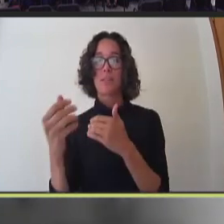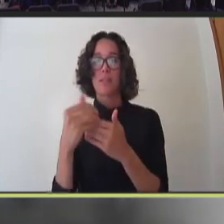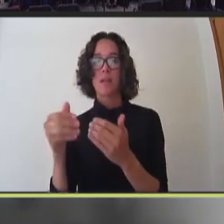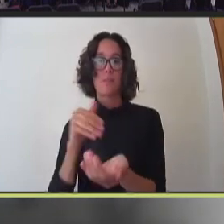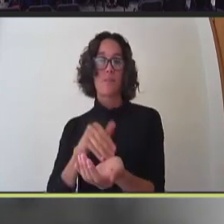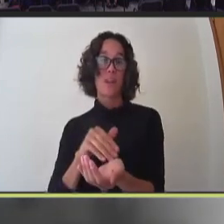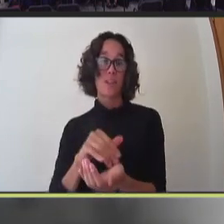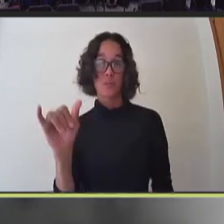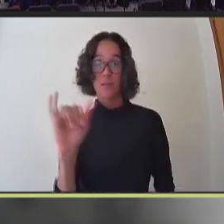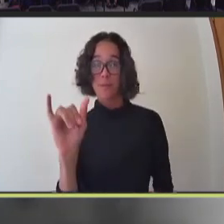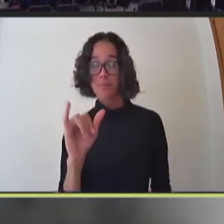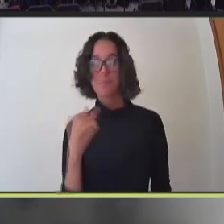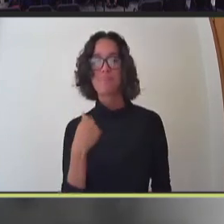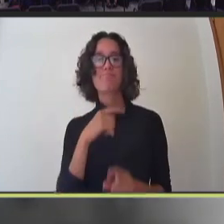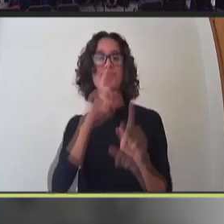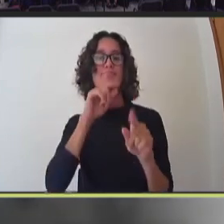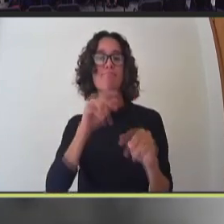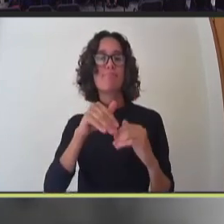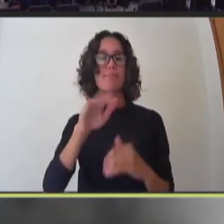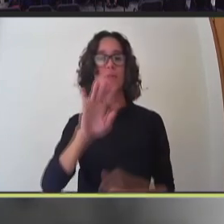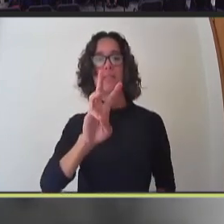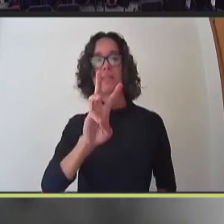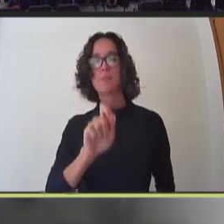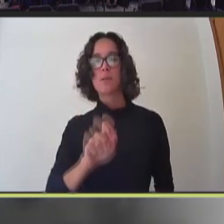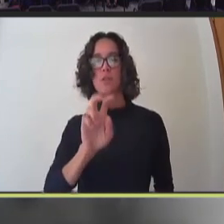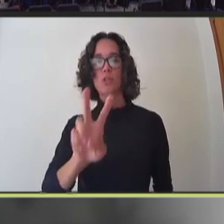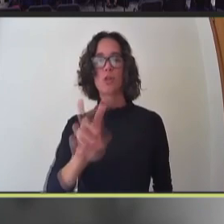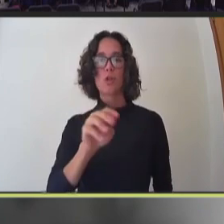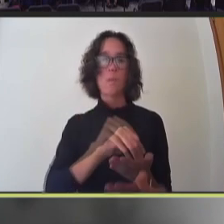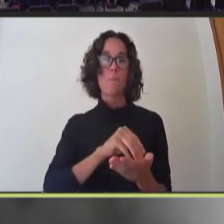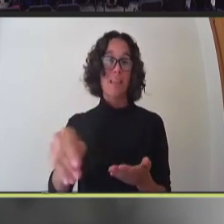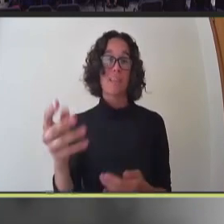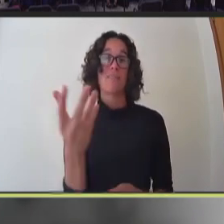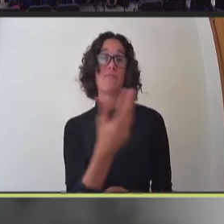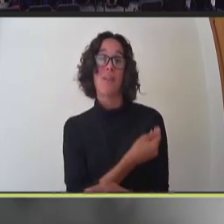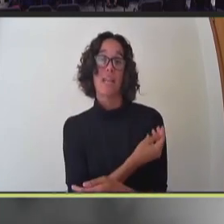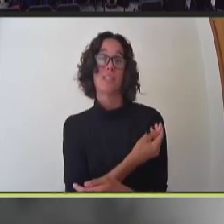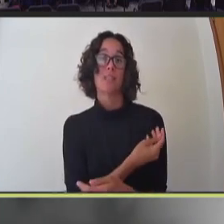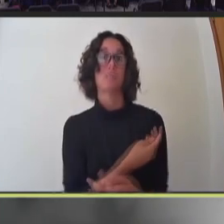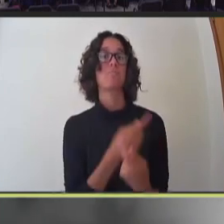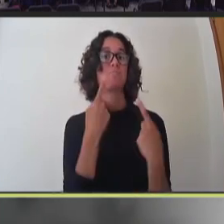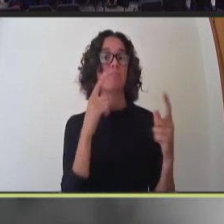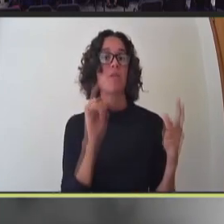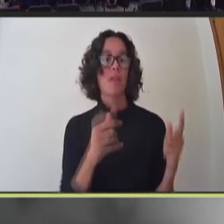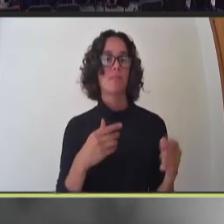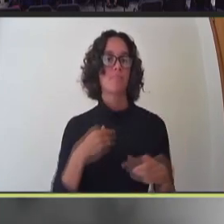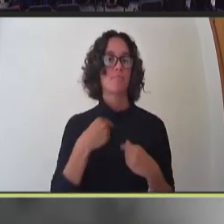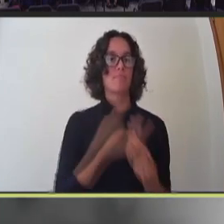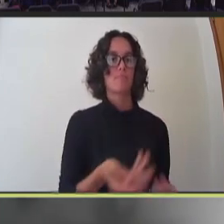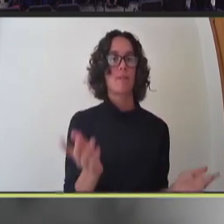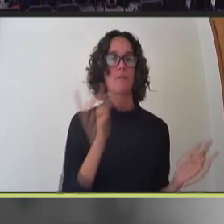reported over 6.2 million vaccinations that our veterans have received. Over 4.1 million veterans